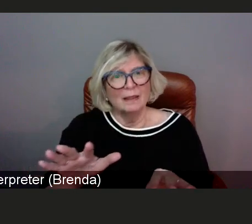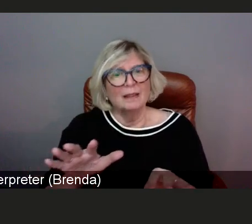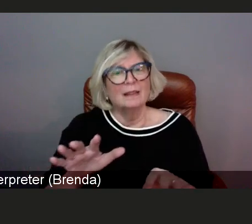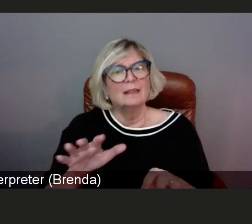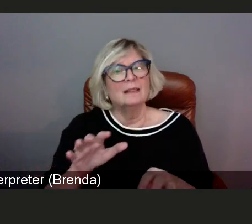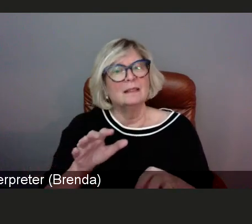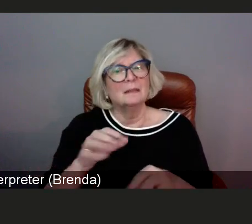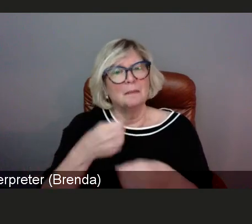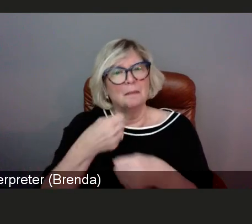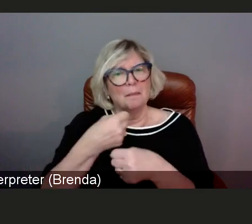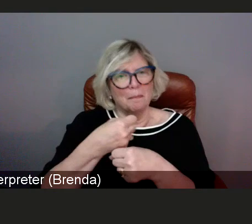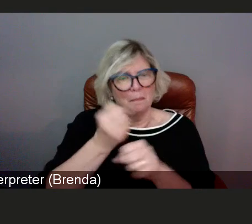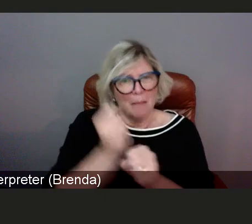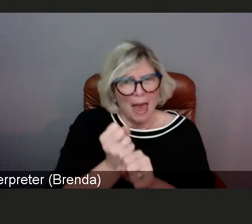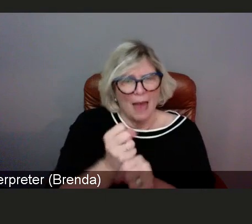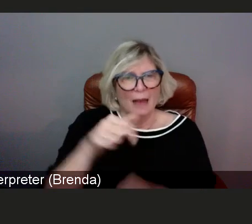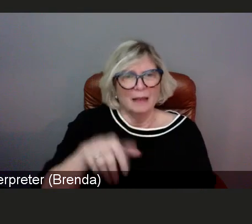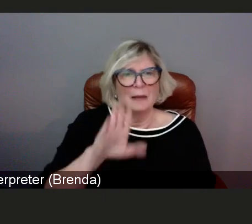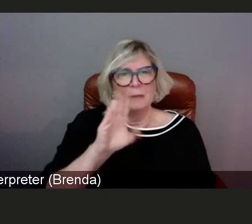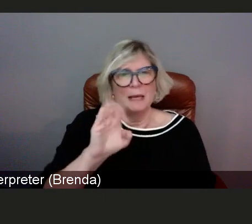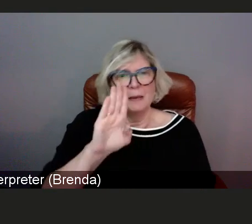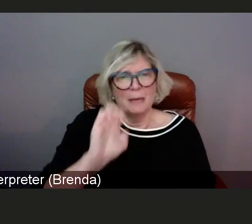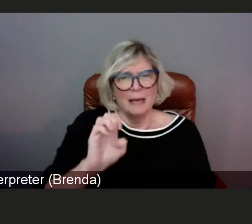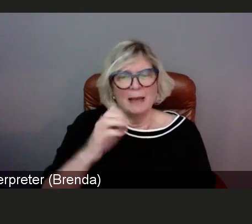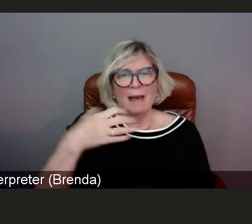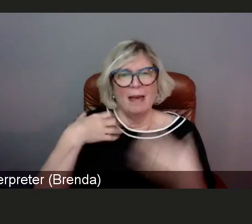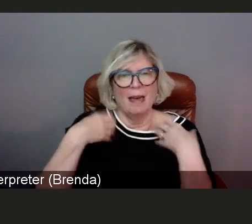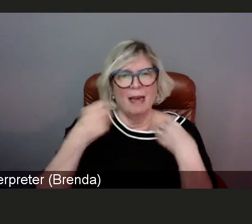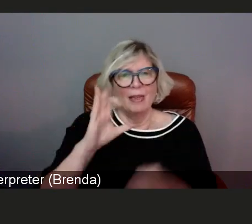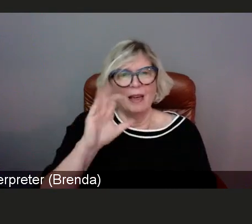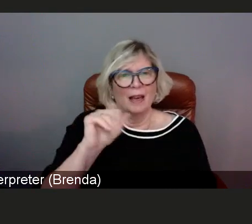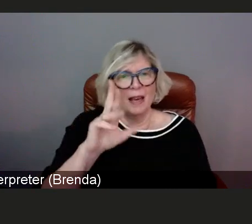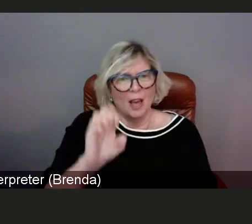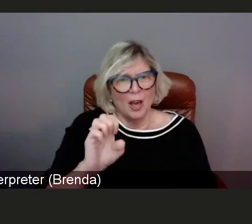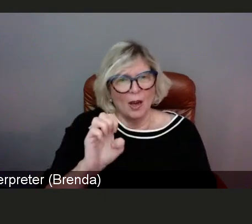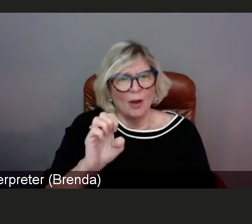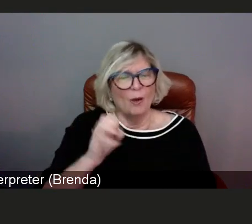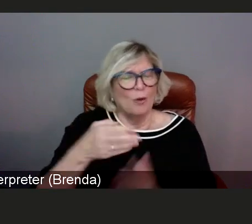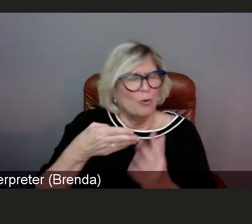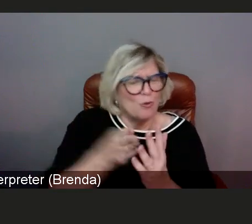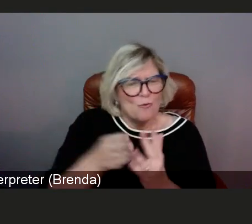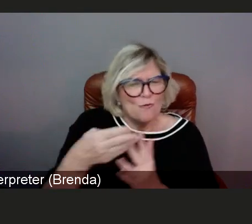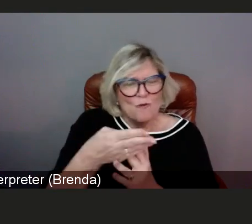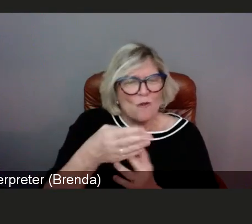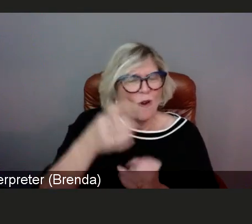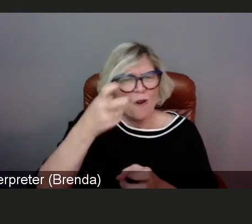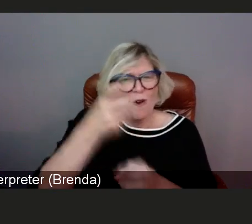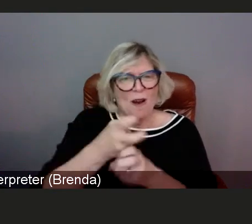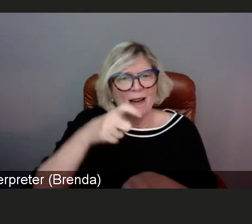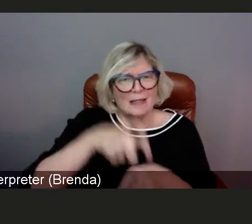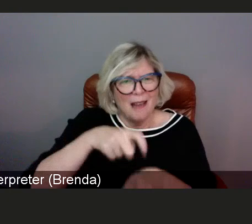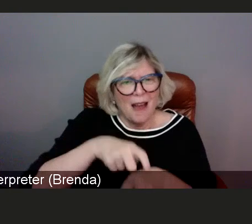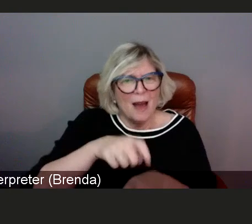of Beebe Healthcare through the crucible of the pandemic. And we have come through it stronger,